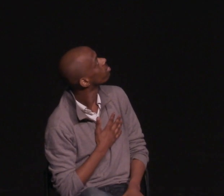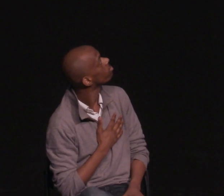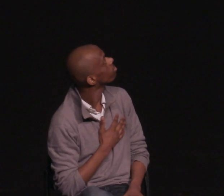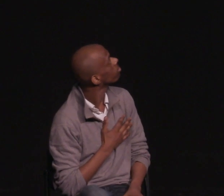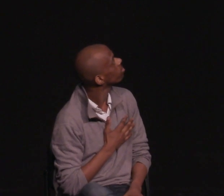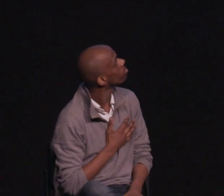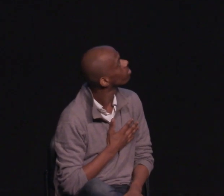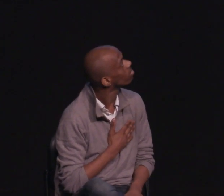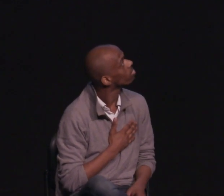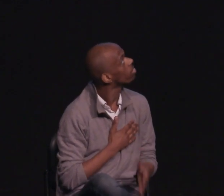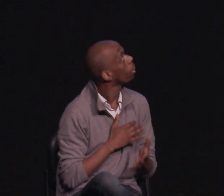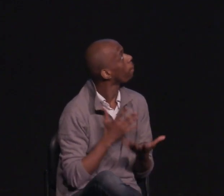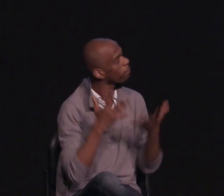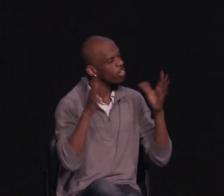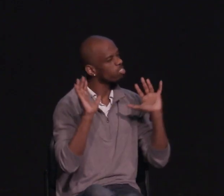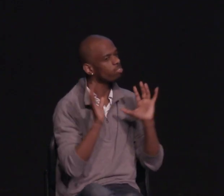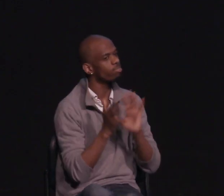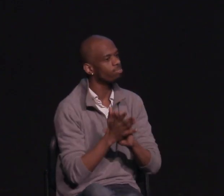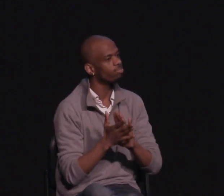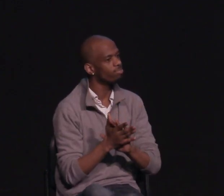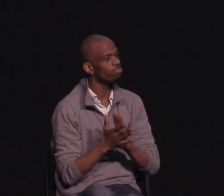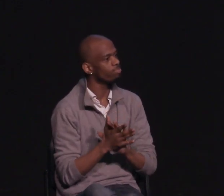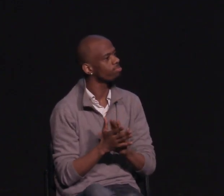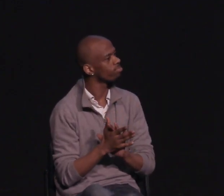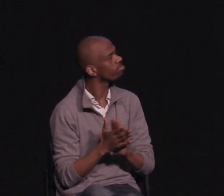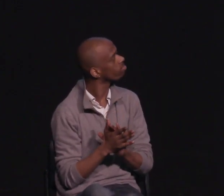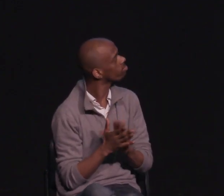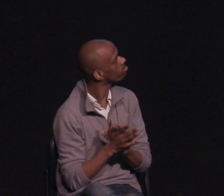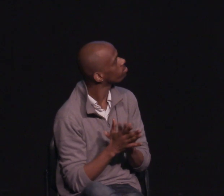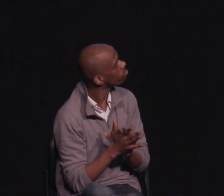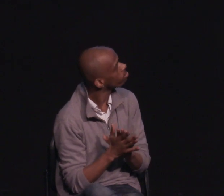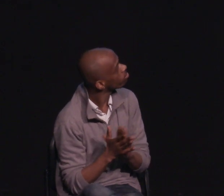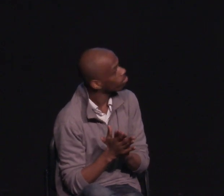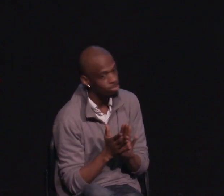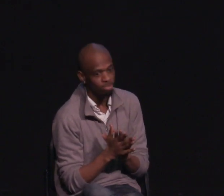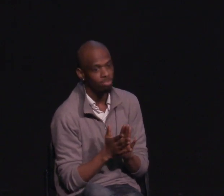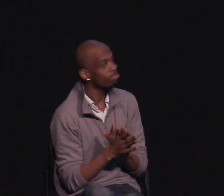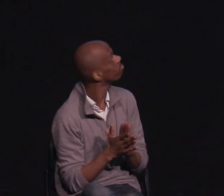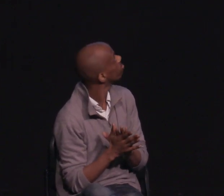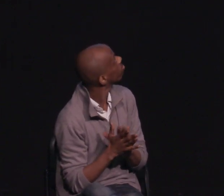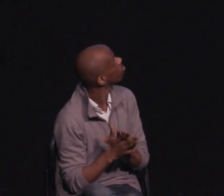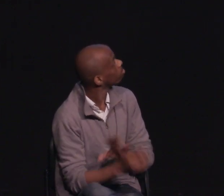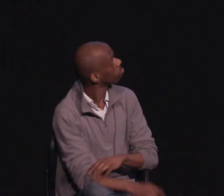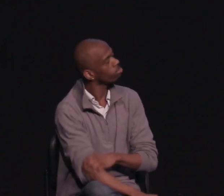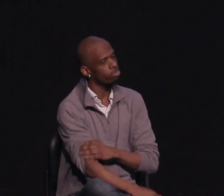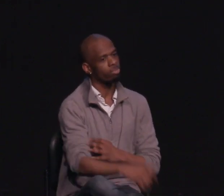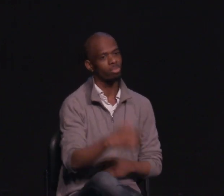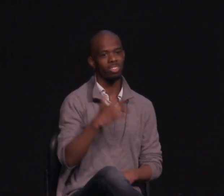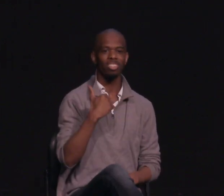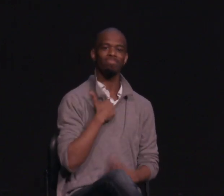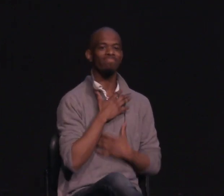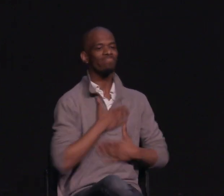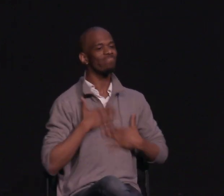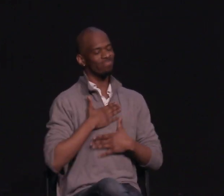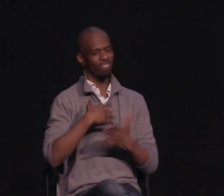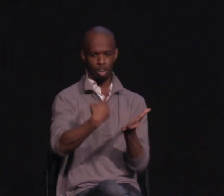[audience applauding] Bryant: I like to talk about the arc of my journey as a chef,